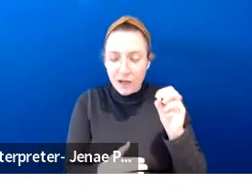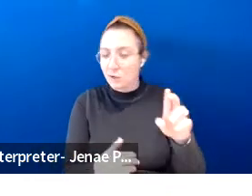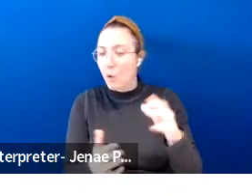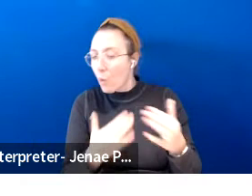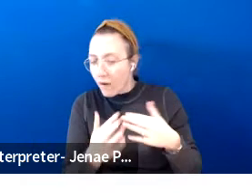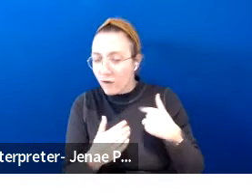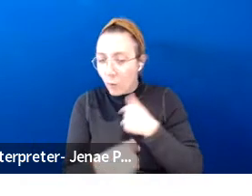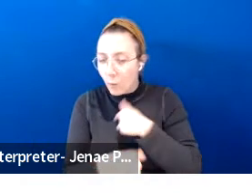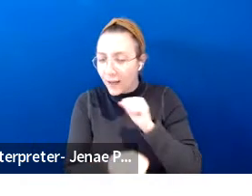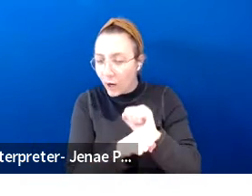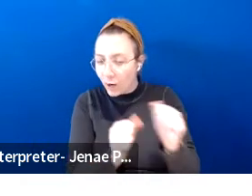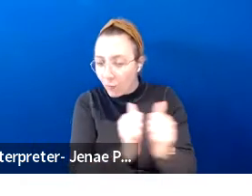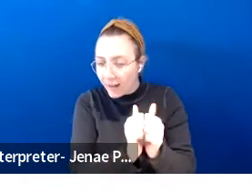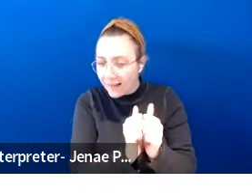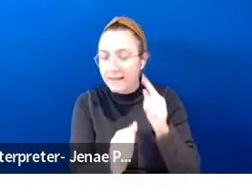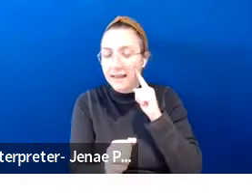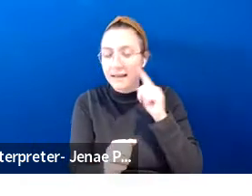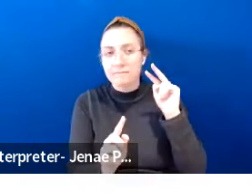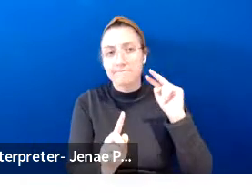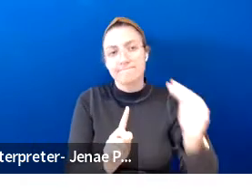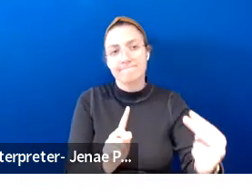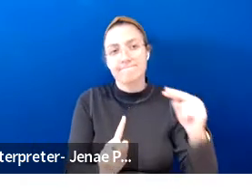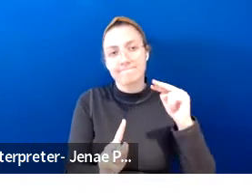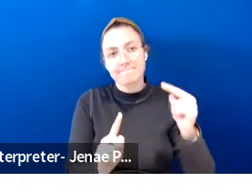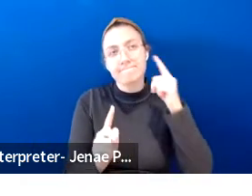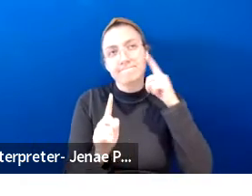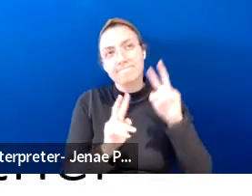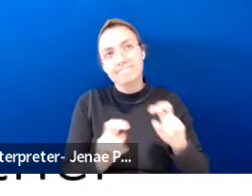to be able to sort of reflects on on the triad of,